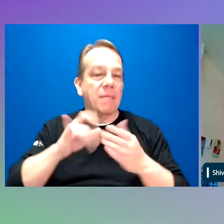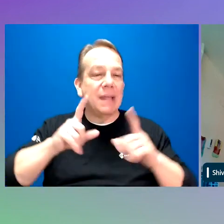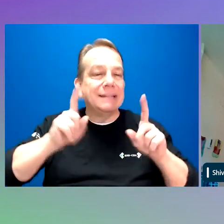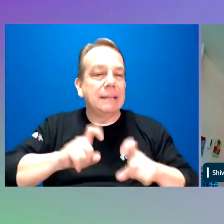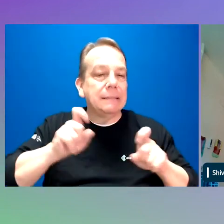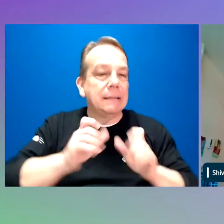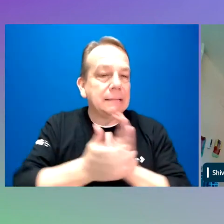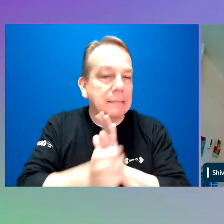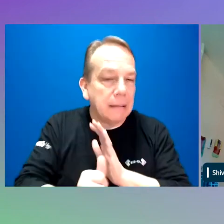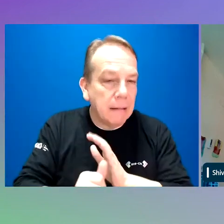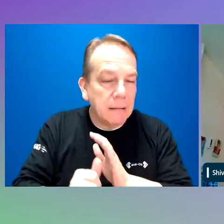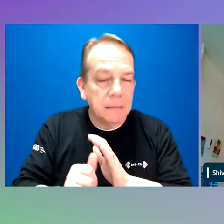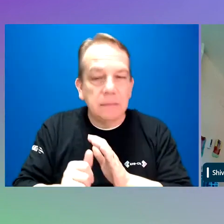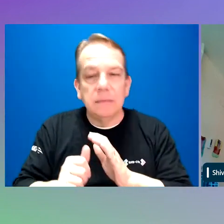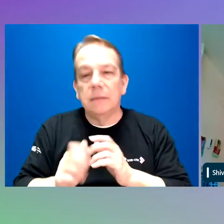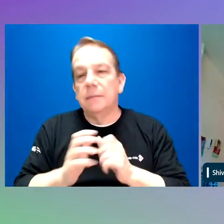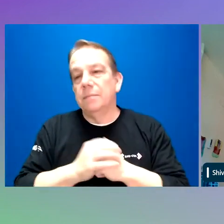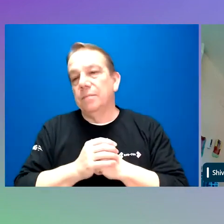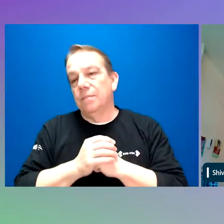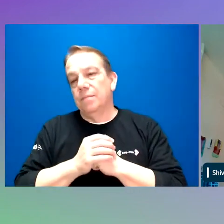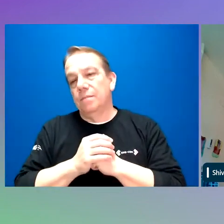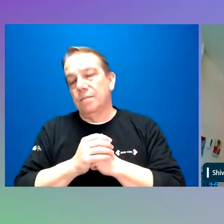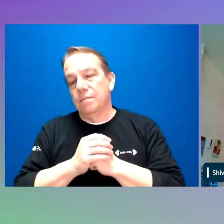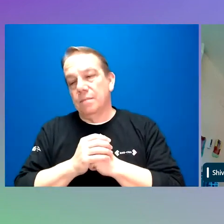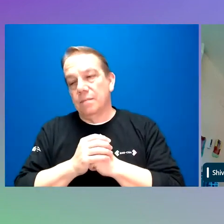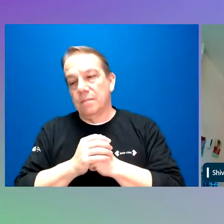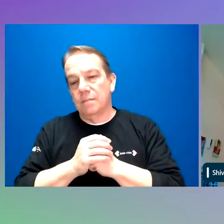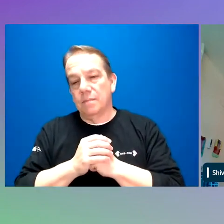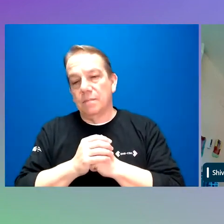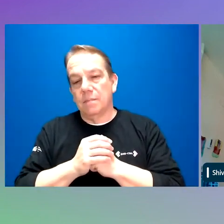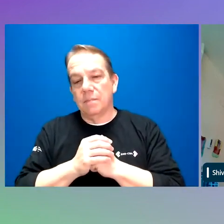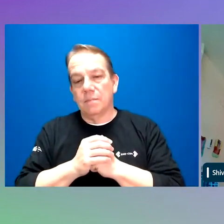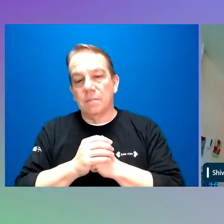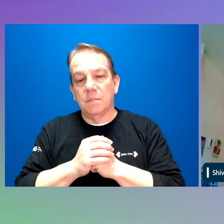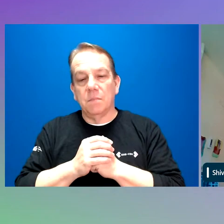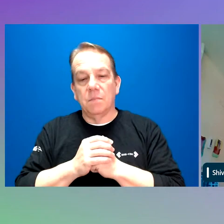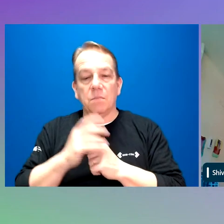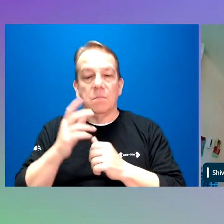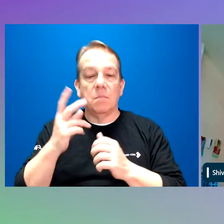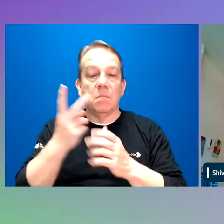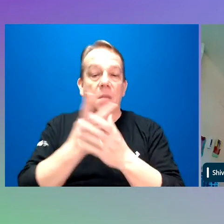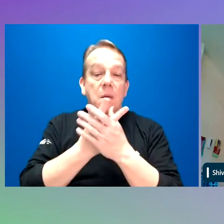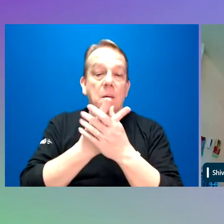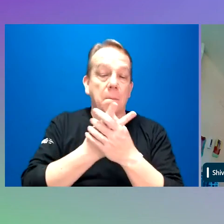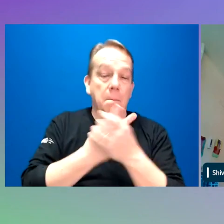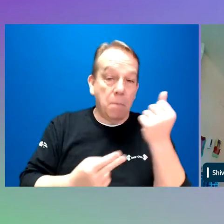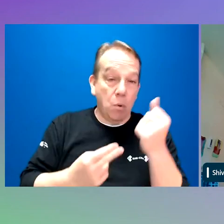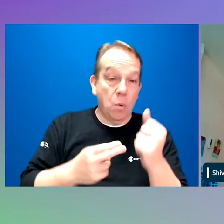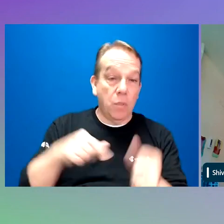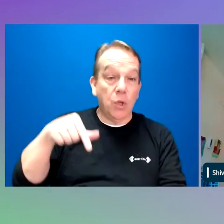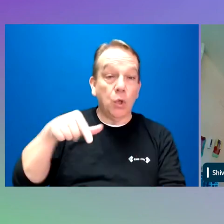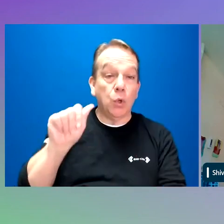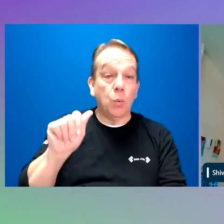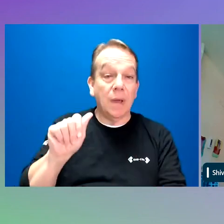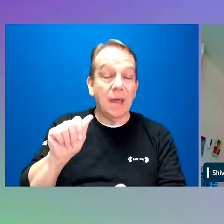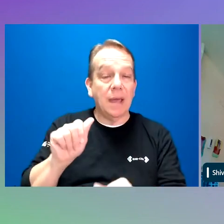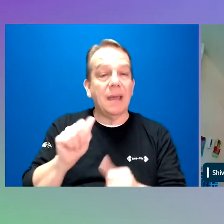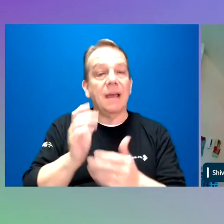skills, um, uh, both, uh, both within, uh, the QA phase, as